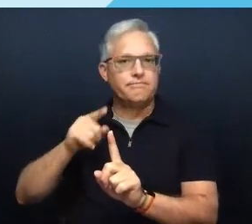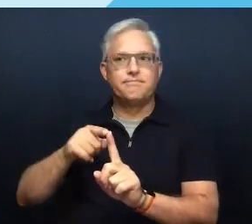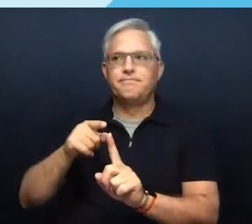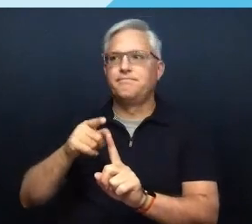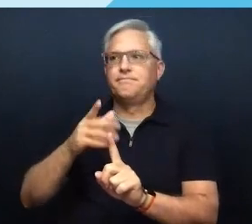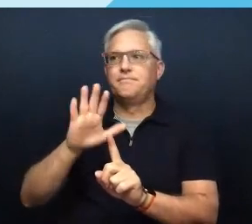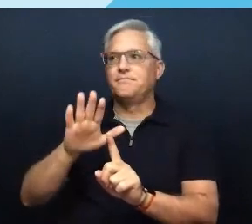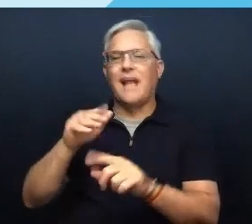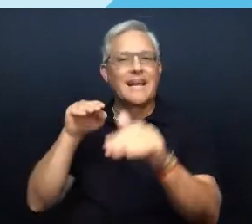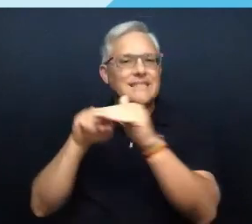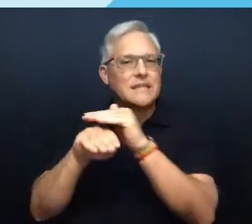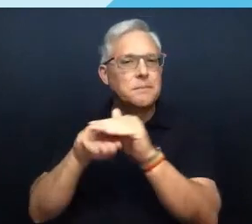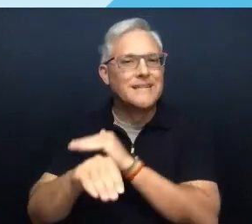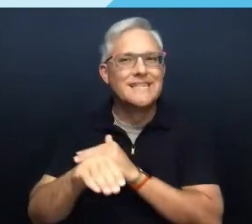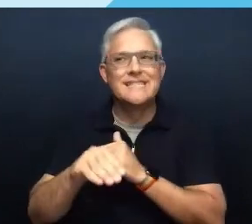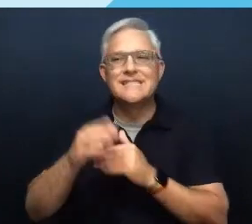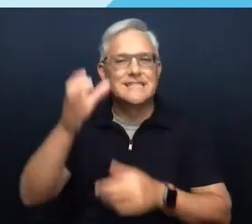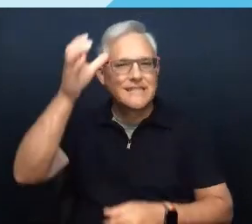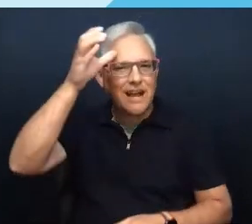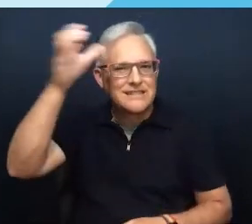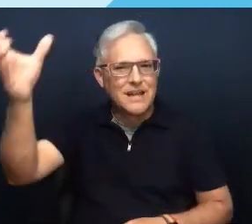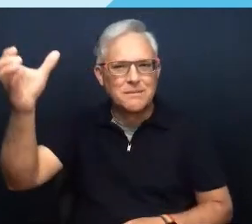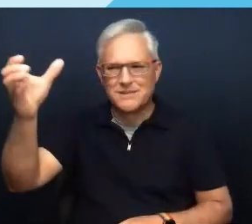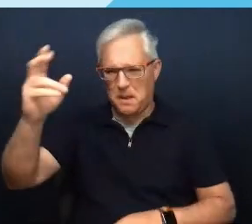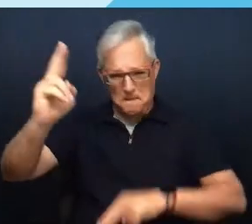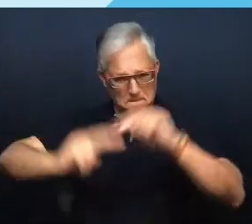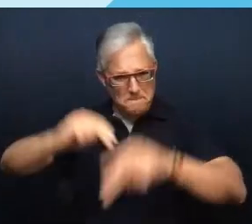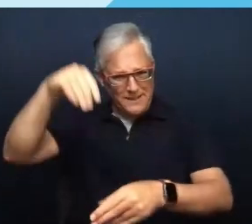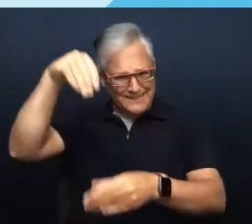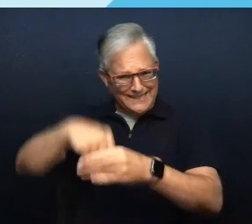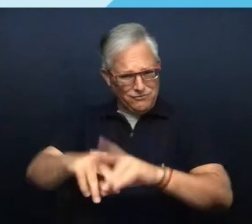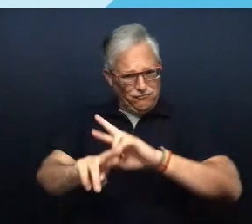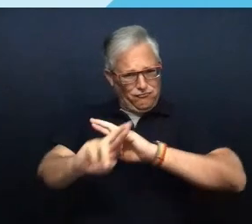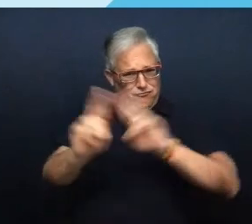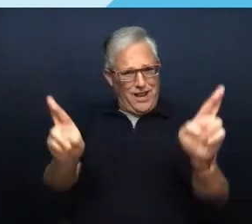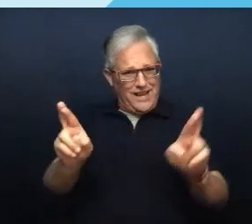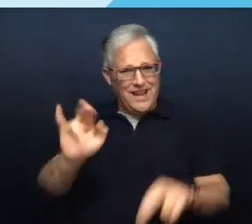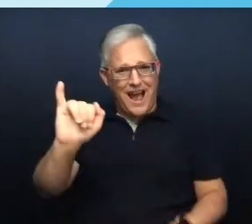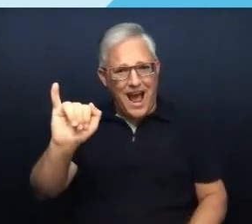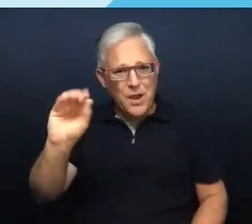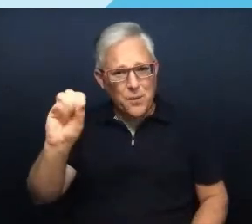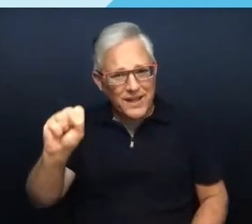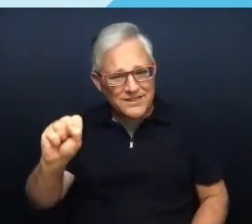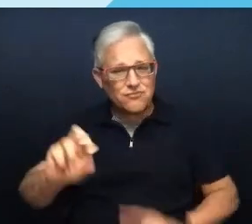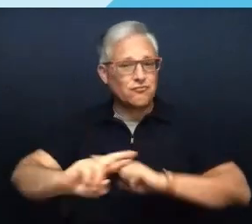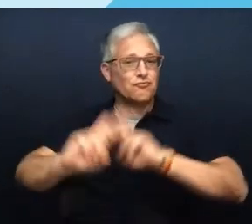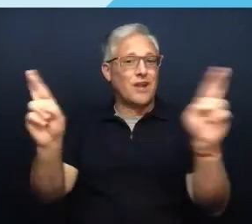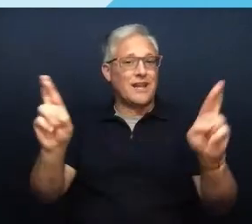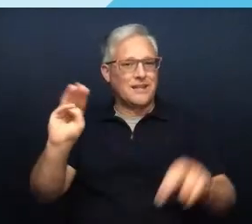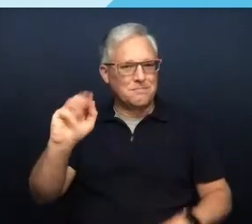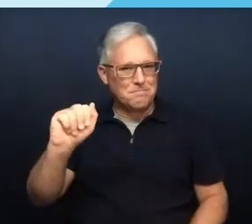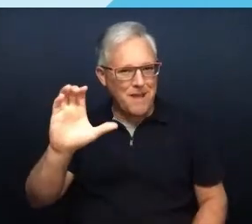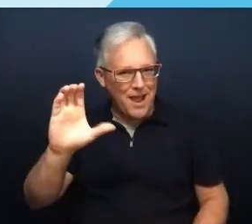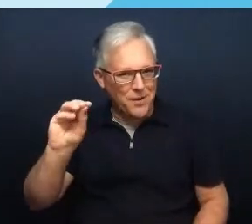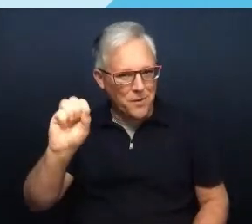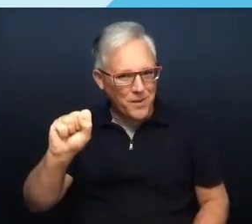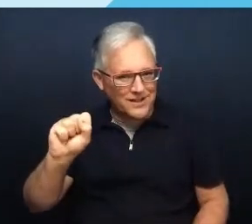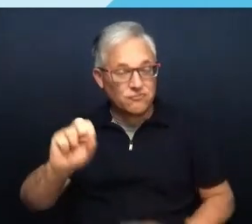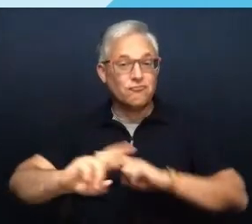and the accessibility concepts are built right into the Mac OS or the iOS and iPad OS, it would be much more